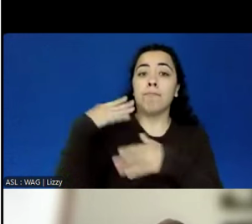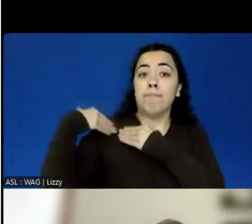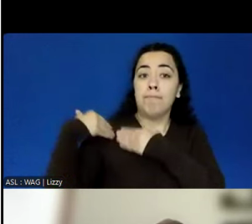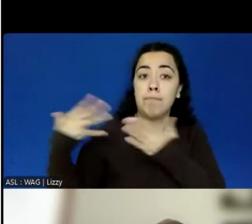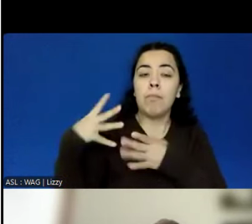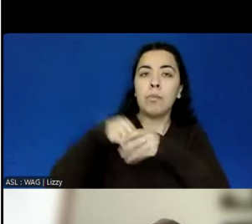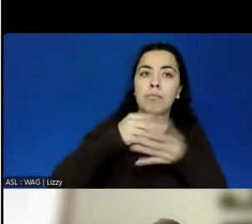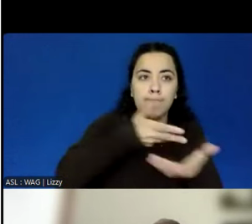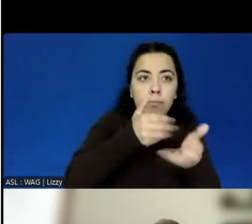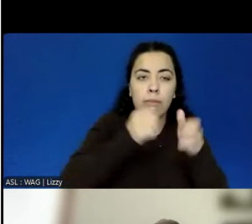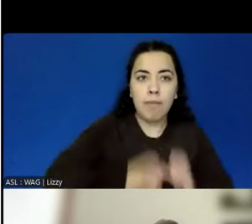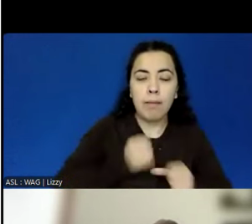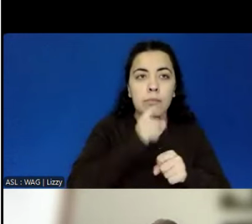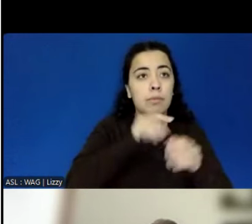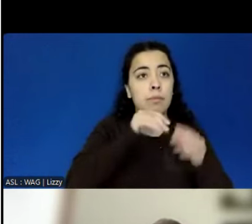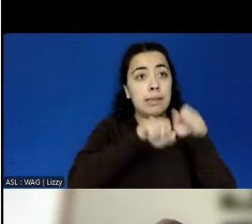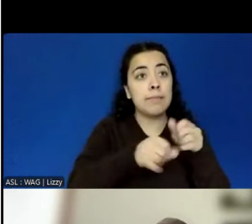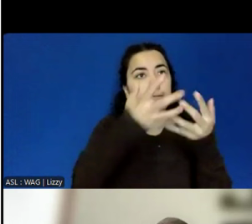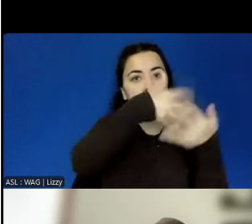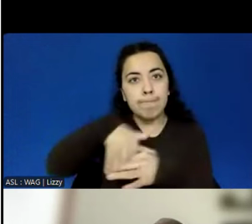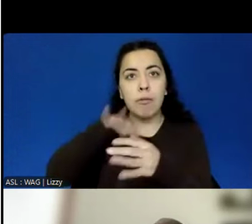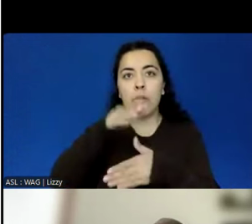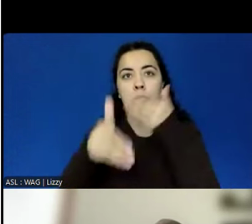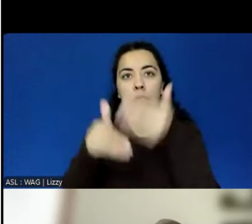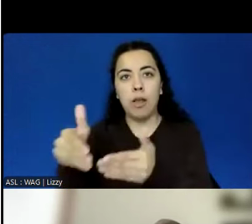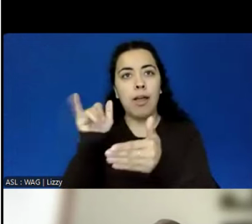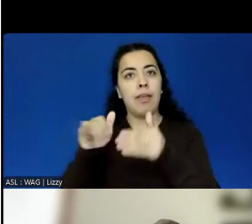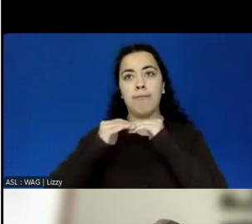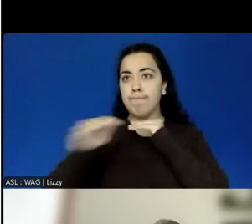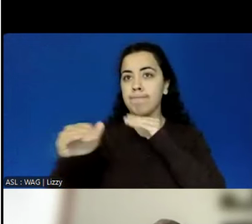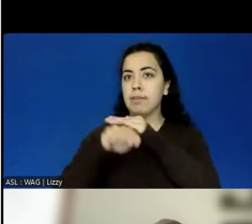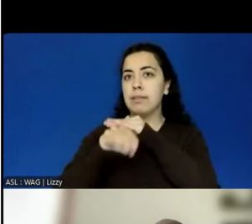create that sustainable accessibility program that is so crucial to be able to work with